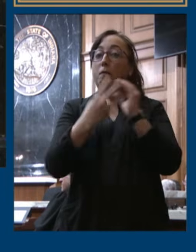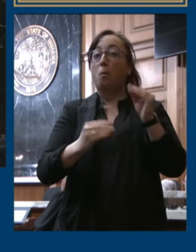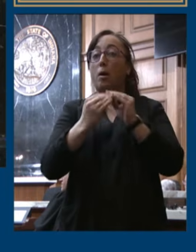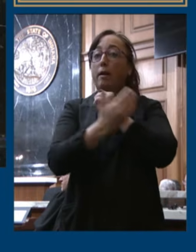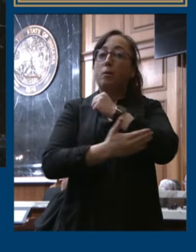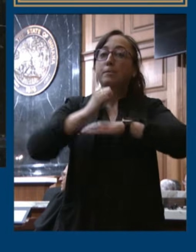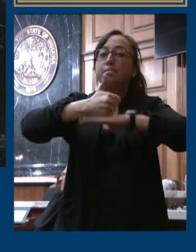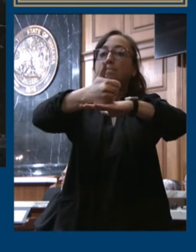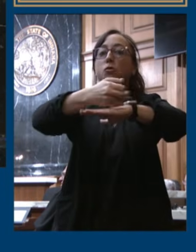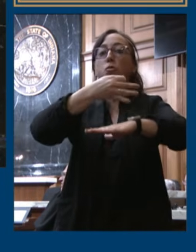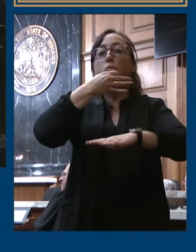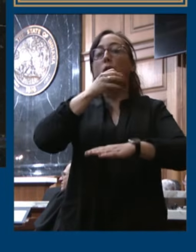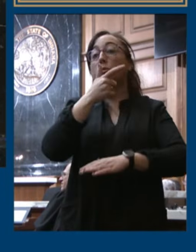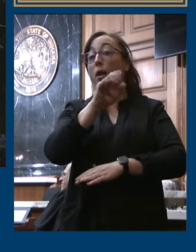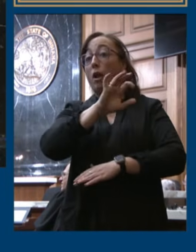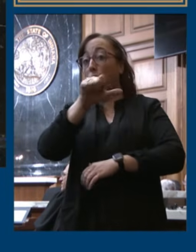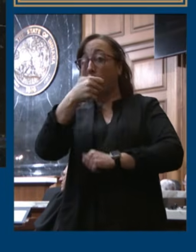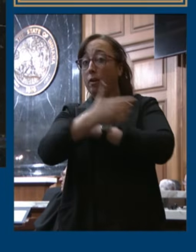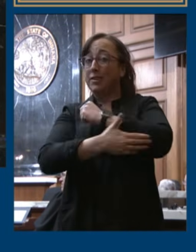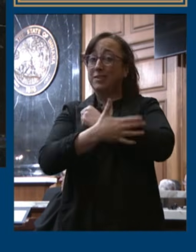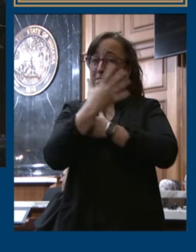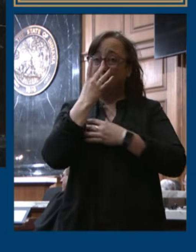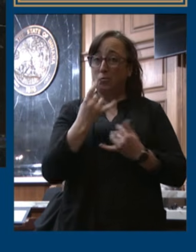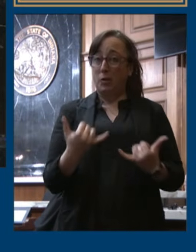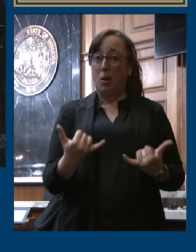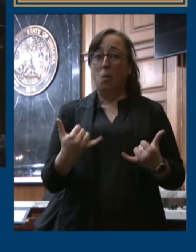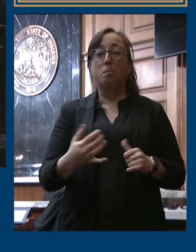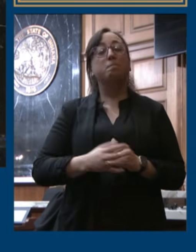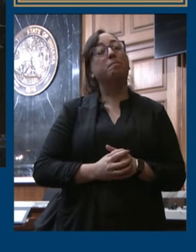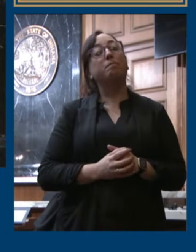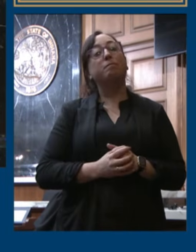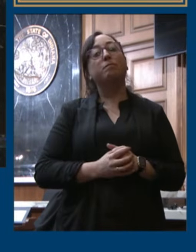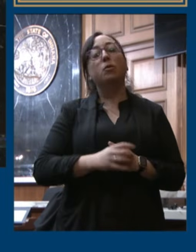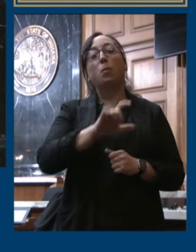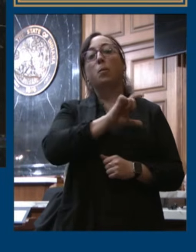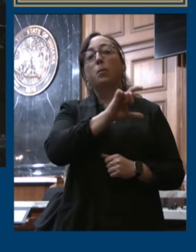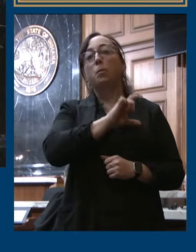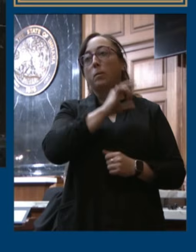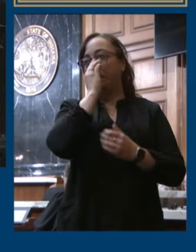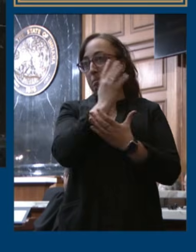29 OTHER COUNTIES ARE INTERESTED. LAW ENFORCEMENT WILL TELL YOU, INJAIL WILL GIVE